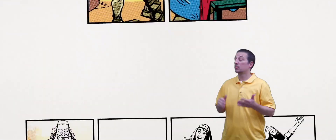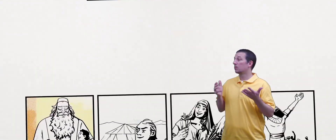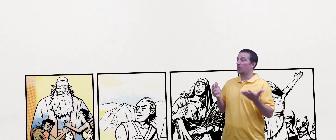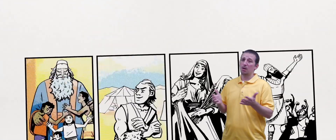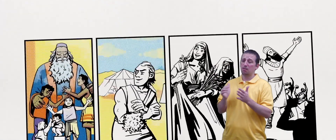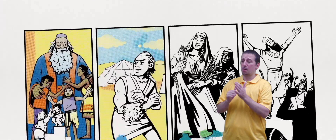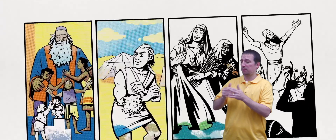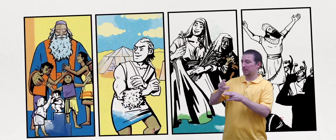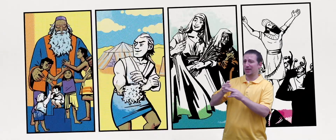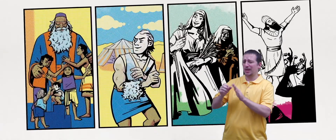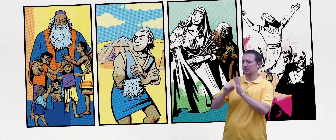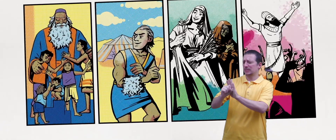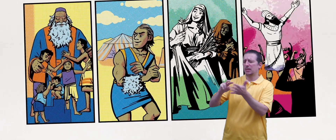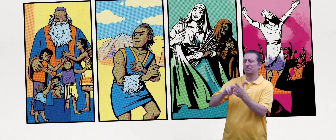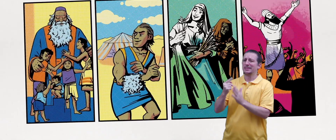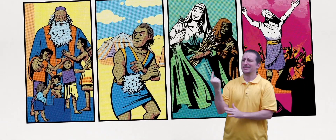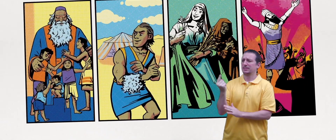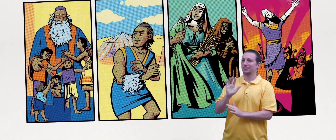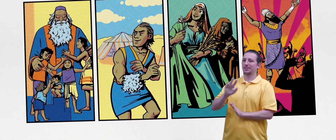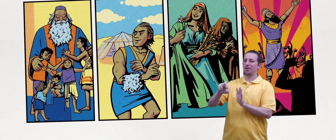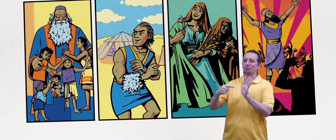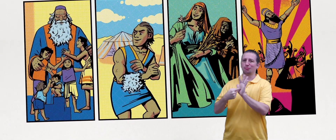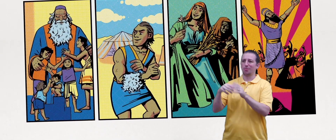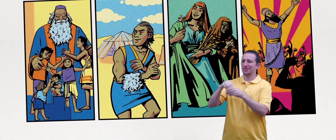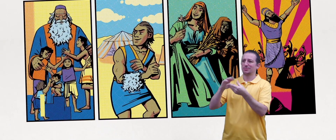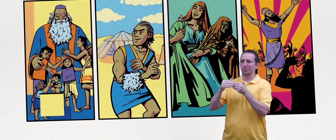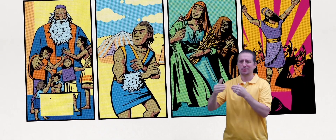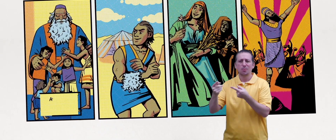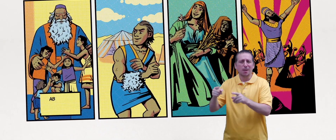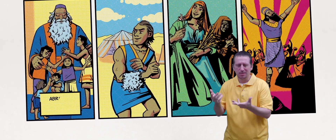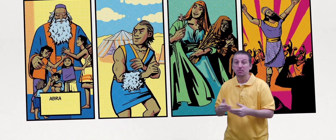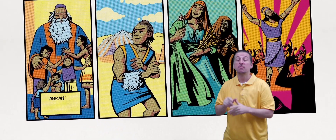Tim: Well, often people’s names symbolizes their role in the story.